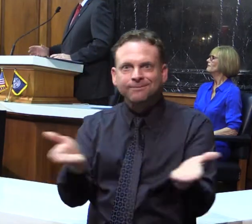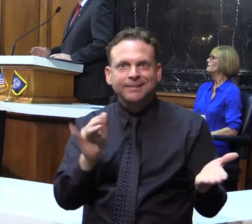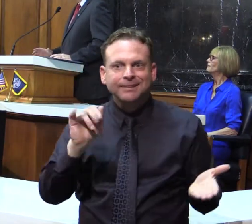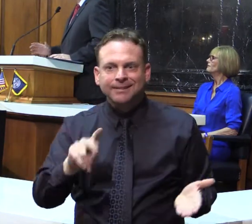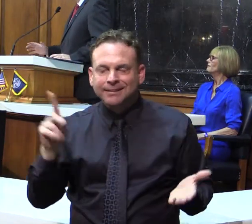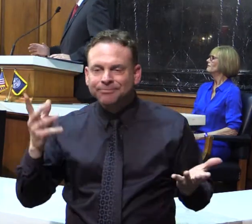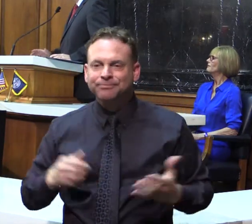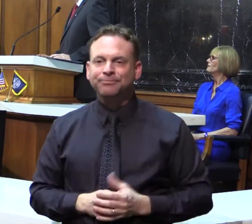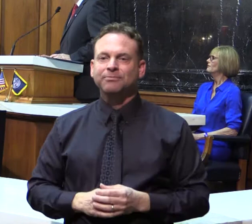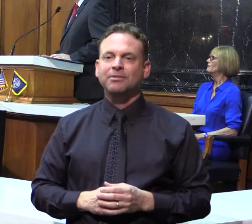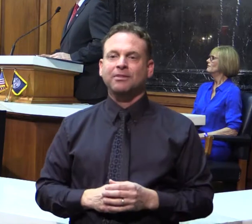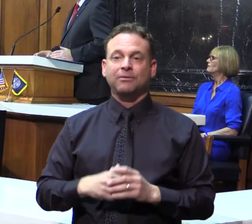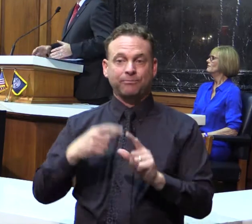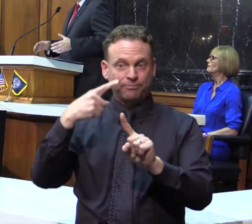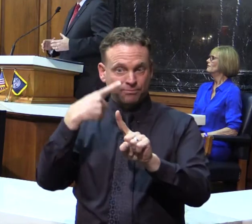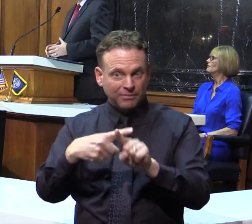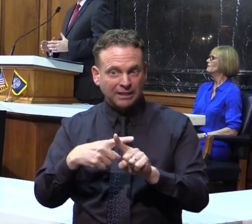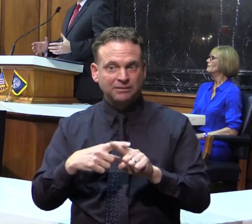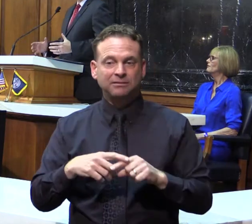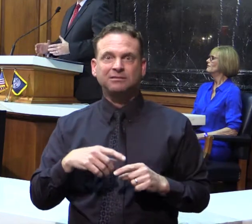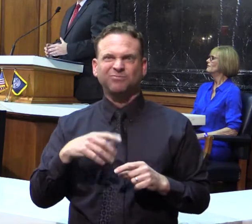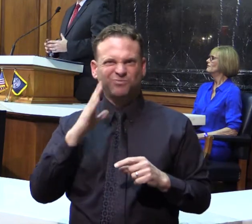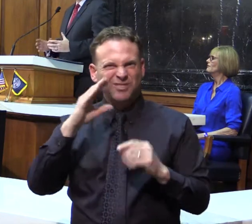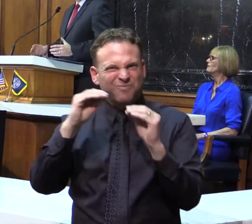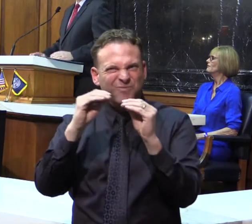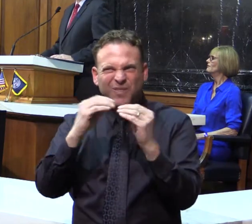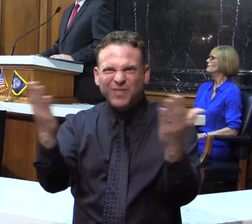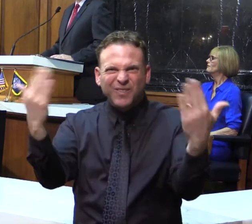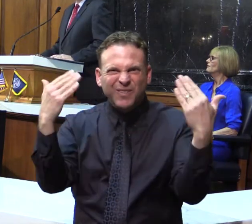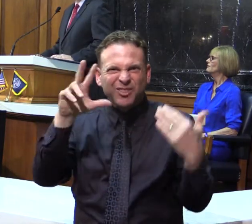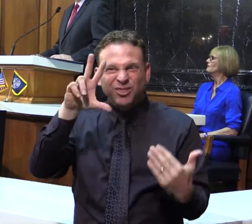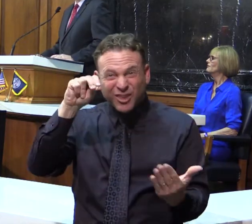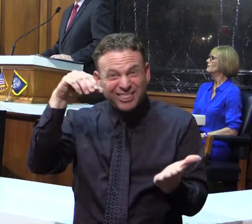to mention the more than 1 million jobs to be filled over the next 10 years as Baby Boomers retire.